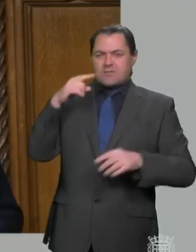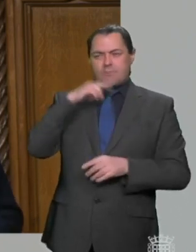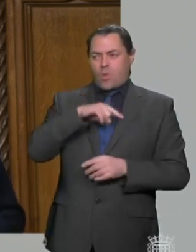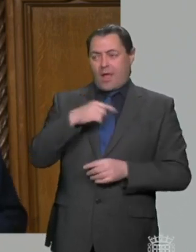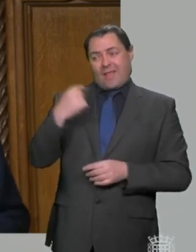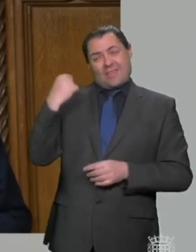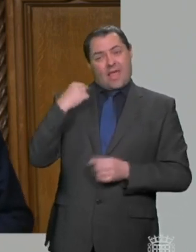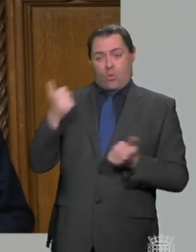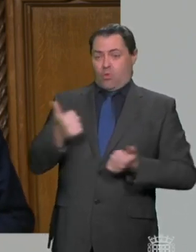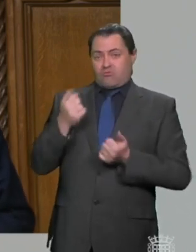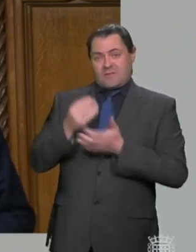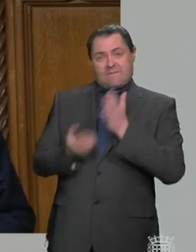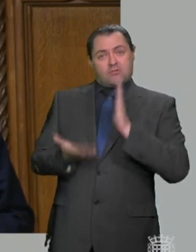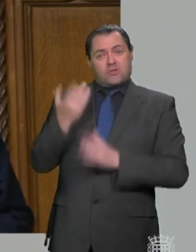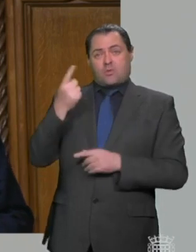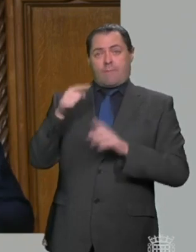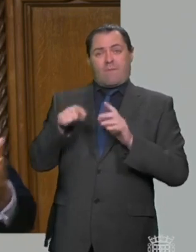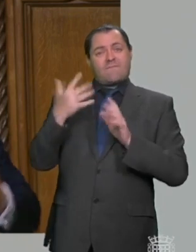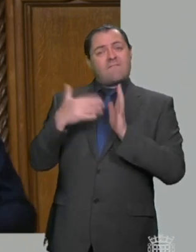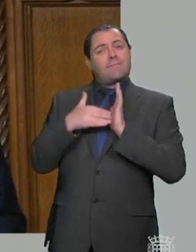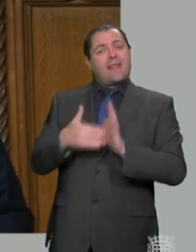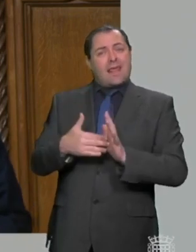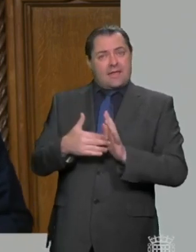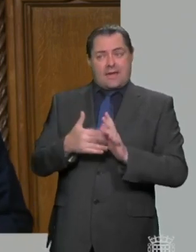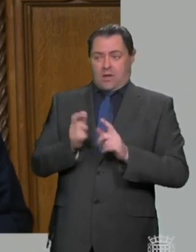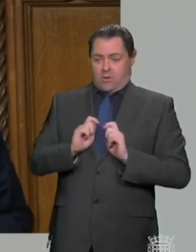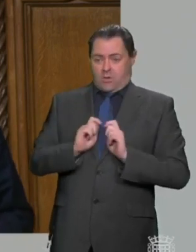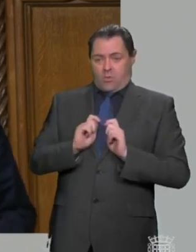already raised a million and a half pounds for charity and been awarded by my right hon.